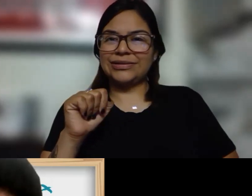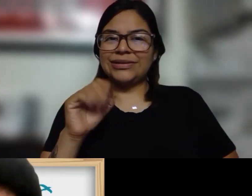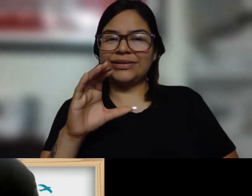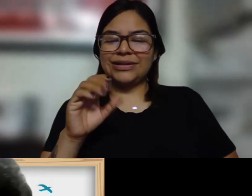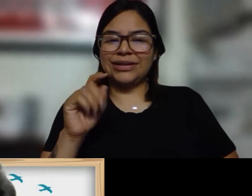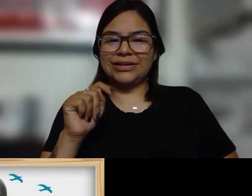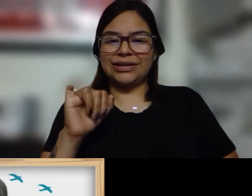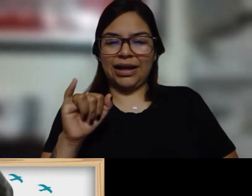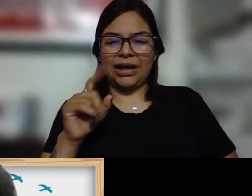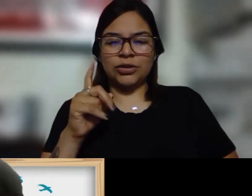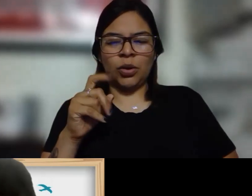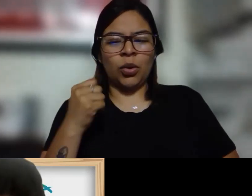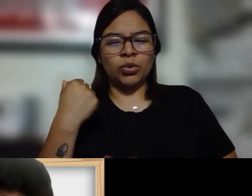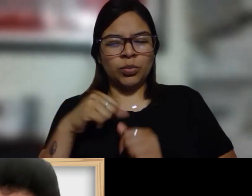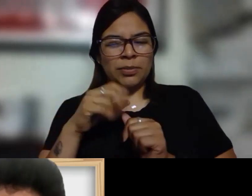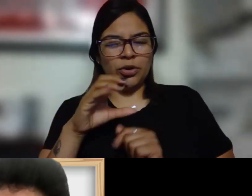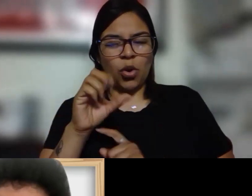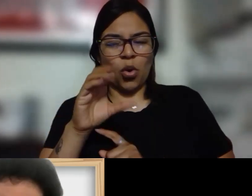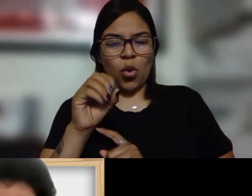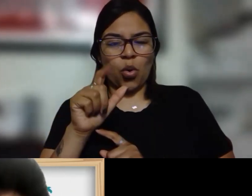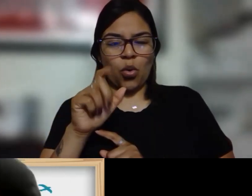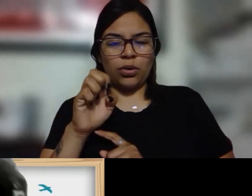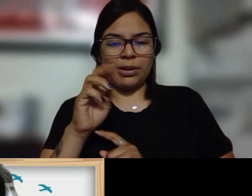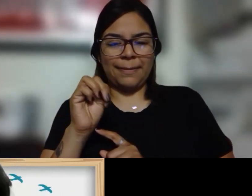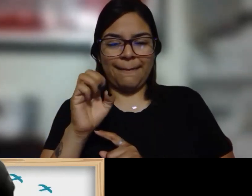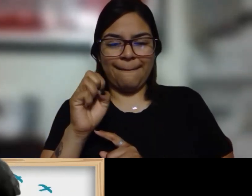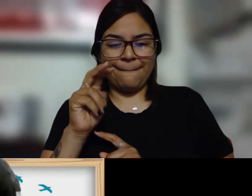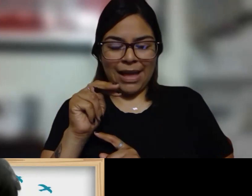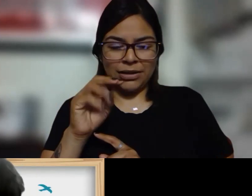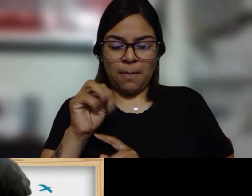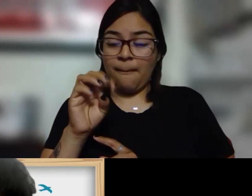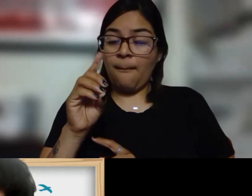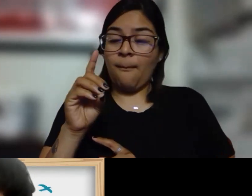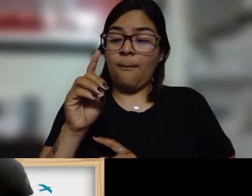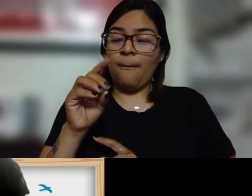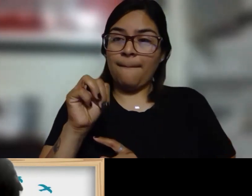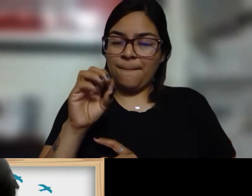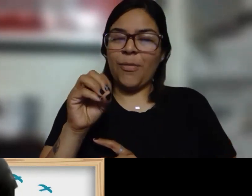for those that are familiar the Coleman transition service model U but it's a different name because